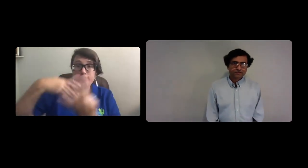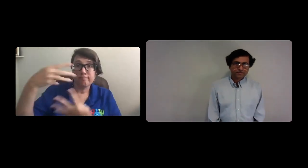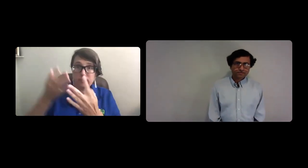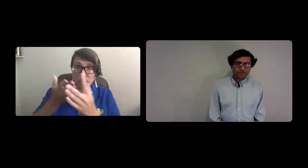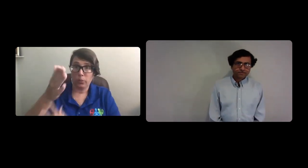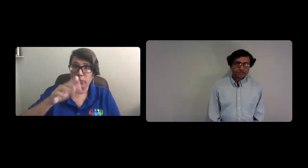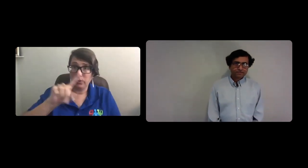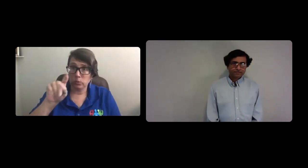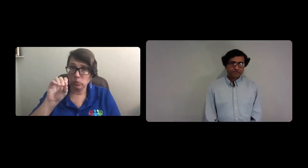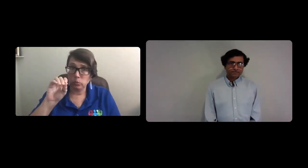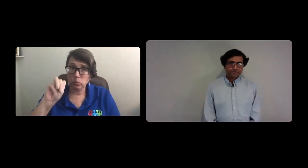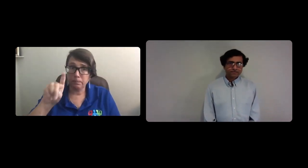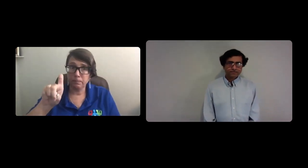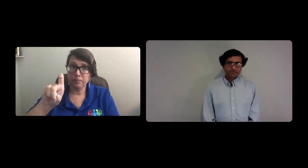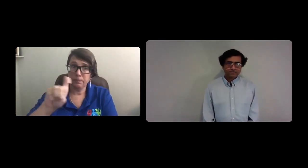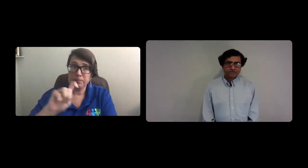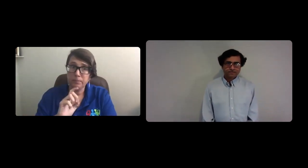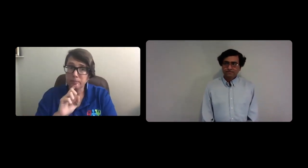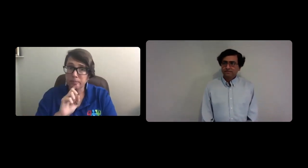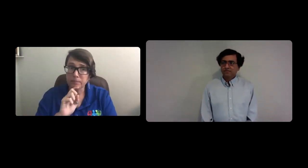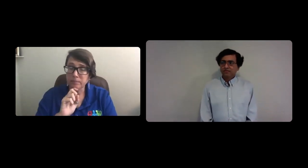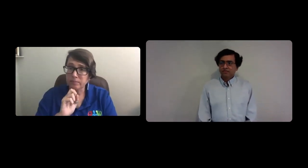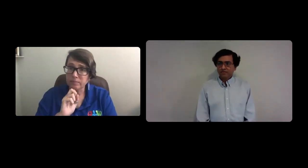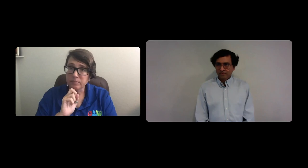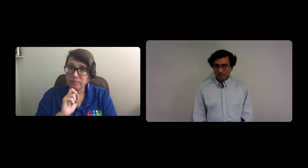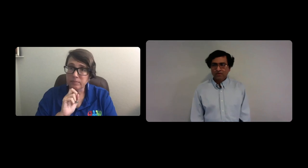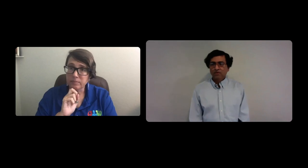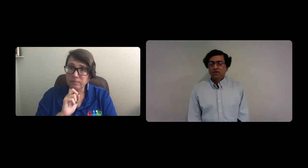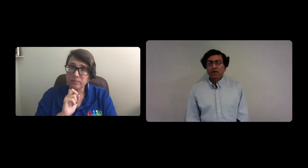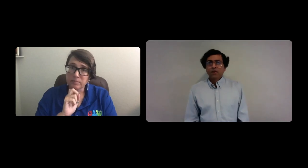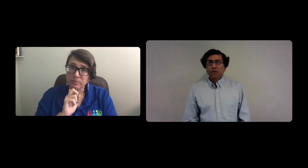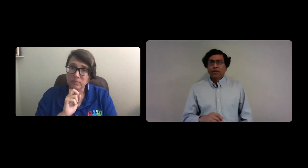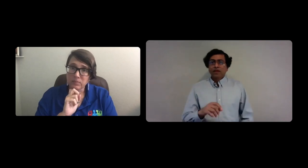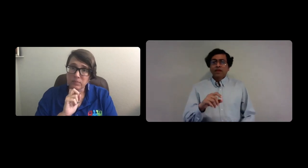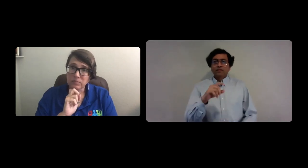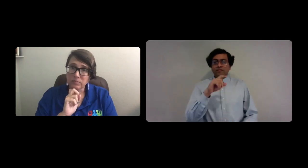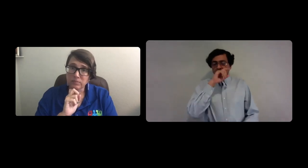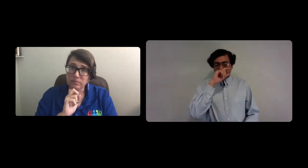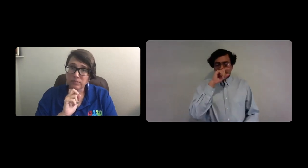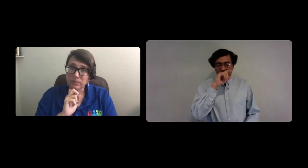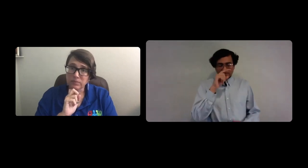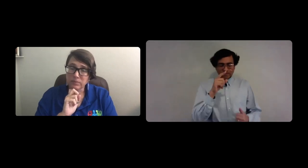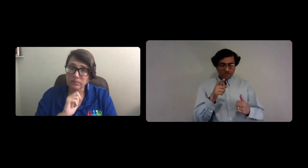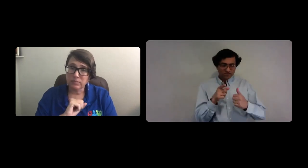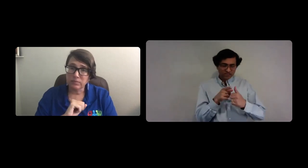Should teachers have interactions via Zoom?